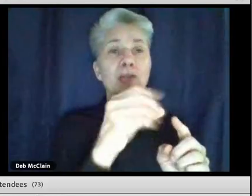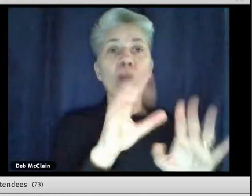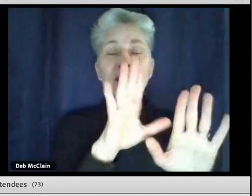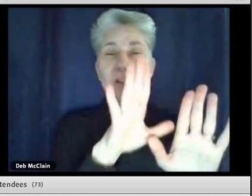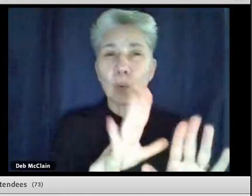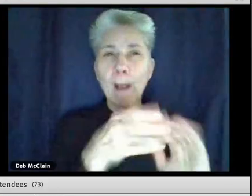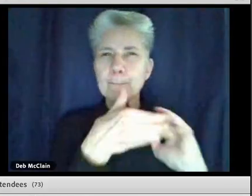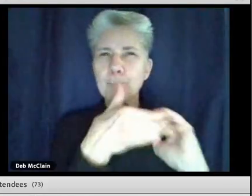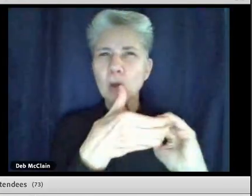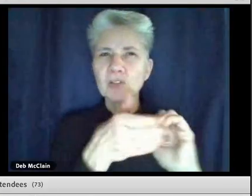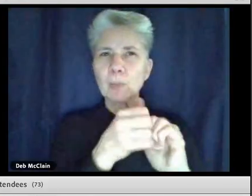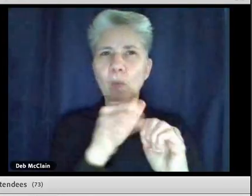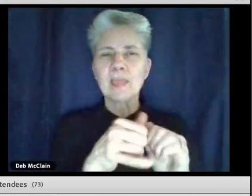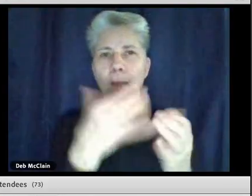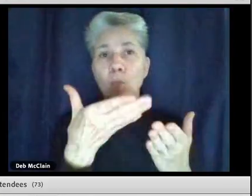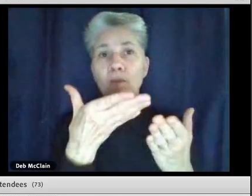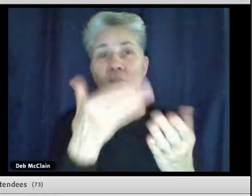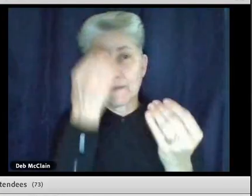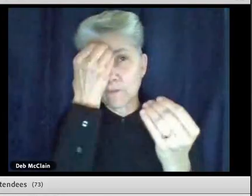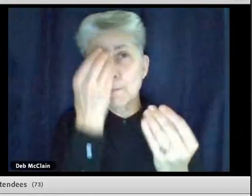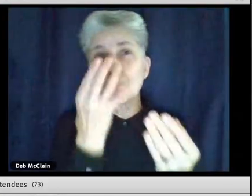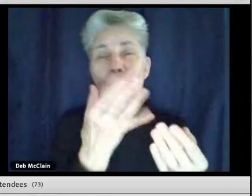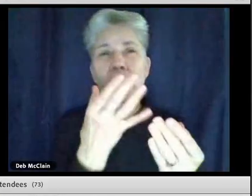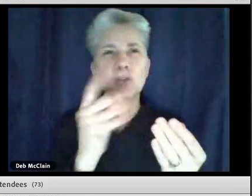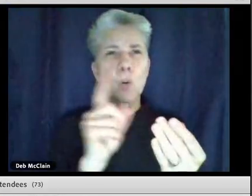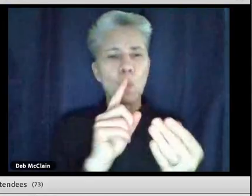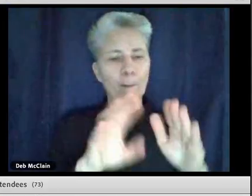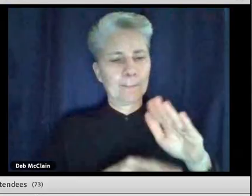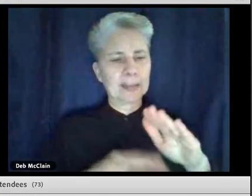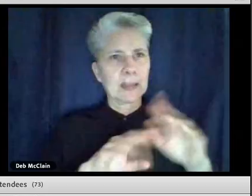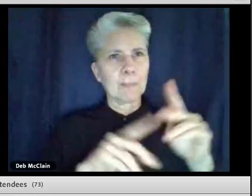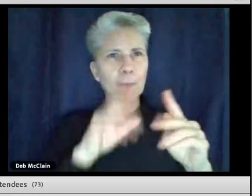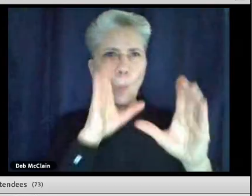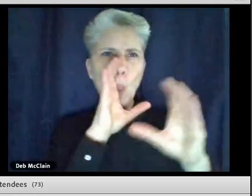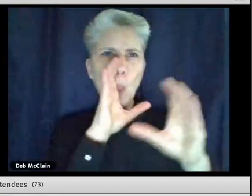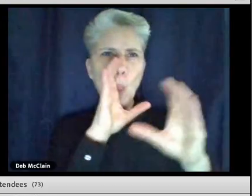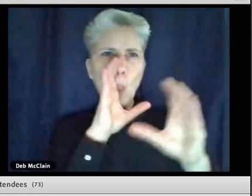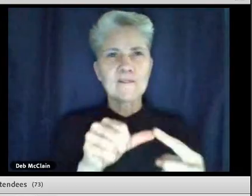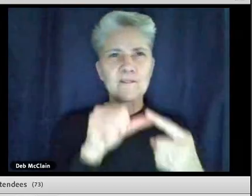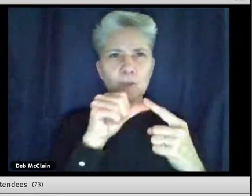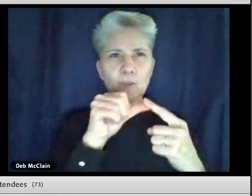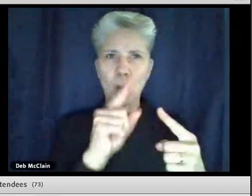the WHO, different things like that, so they've really done a great partnership on that to provide information